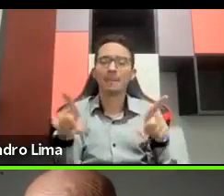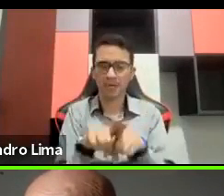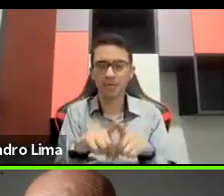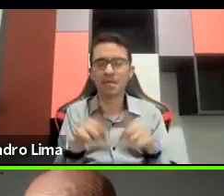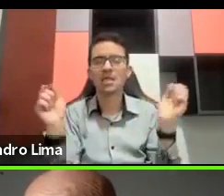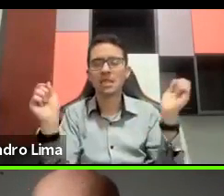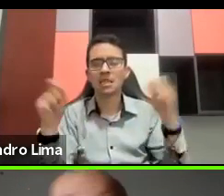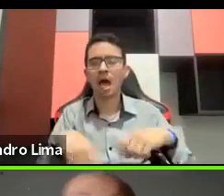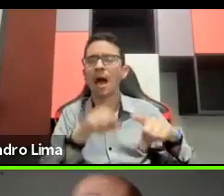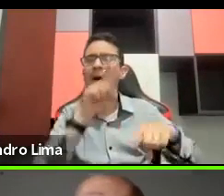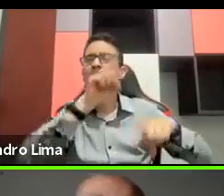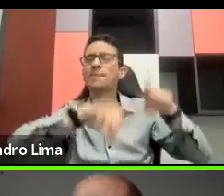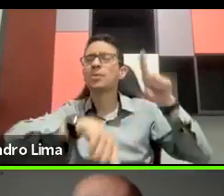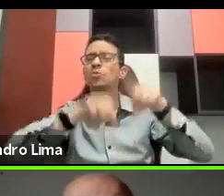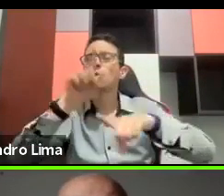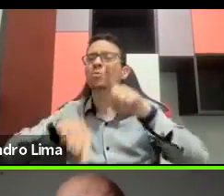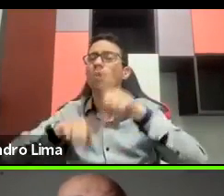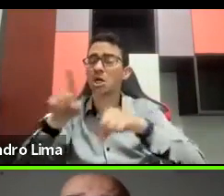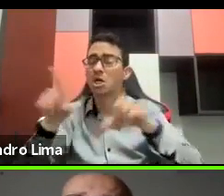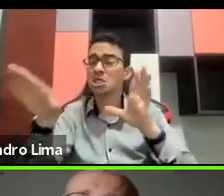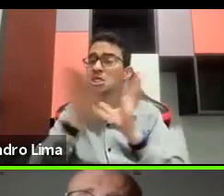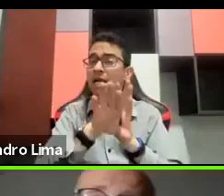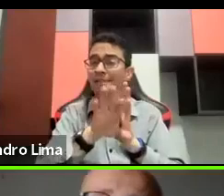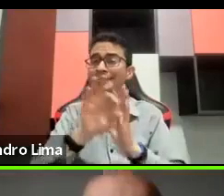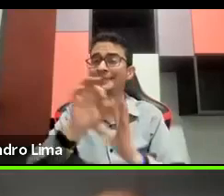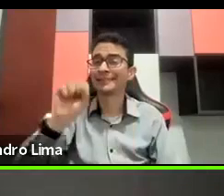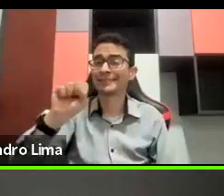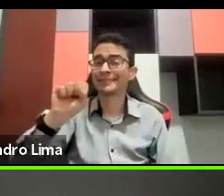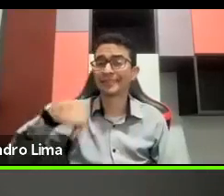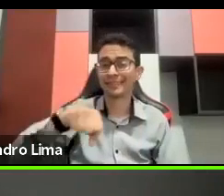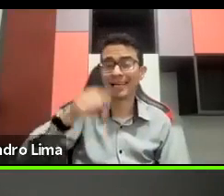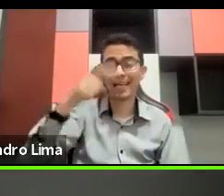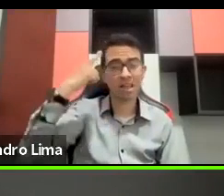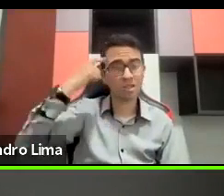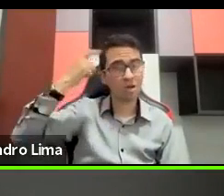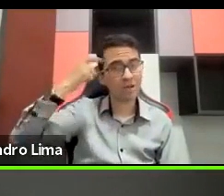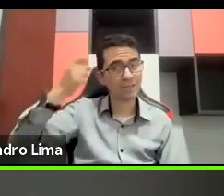market. That's the definition of innovation and typically of innovation and typically of innovation and typically this process took from three to this process took from three to